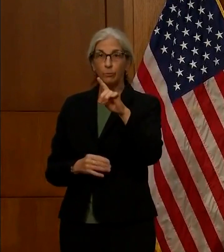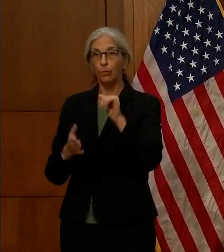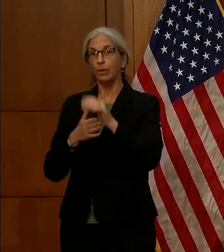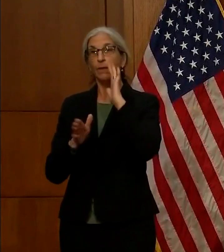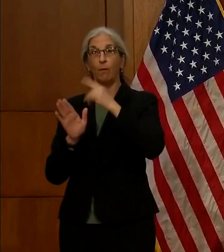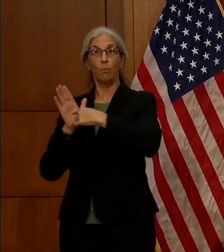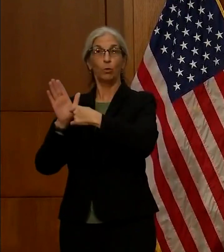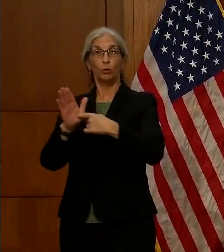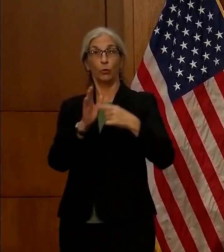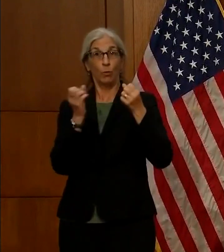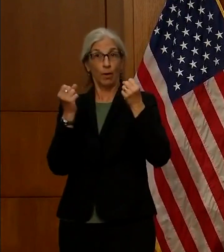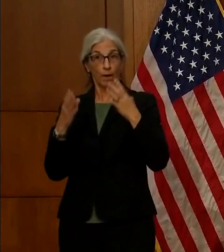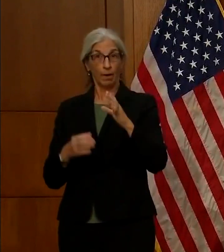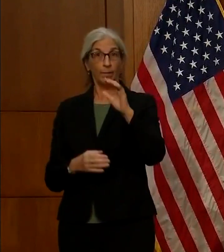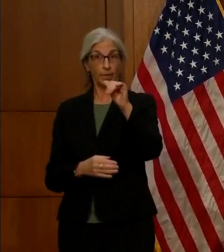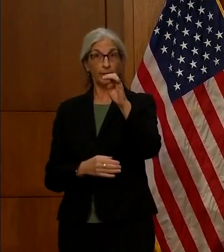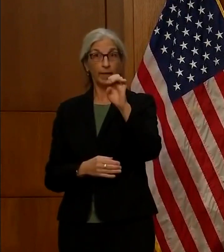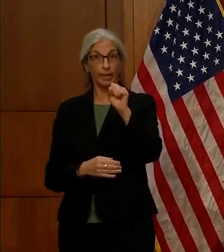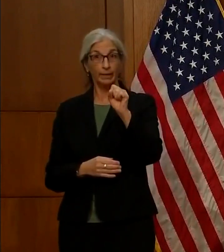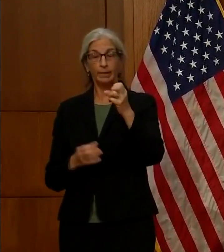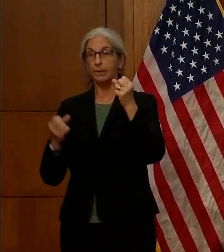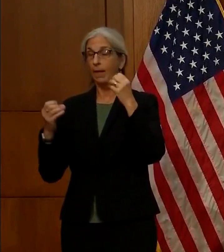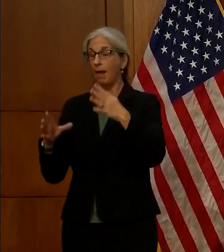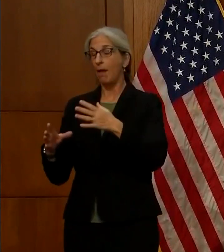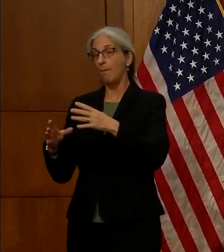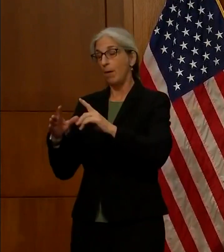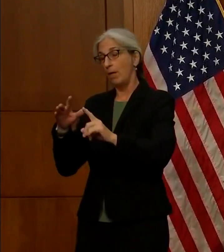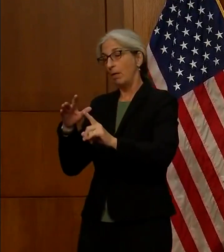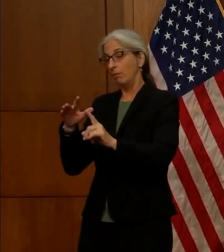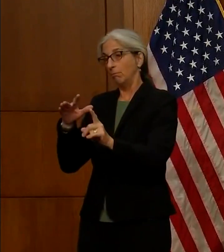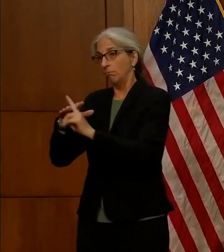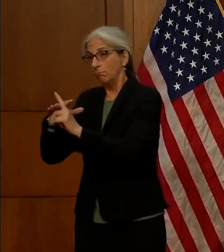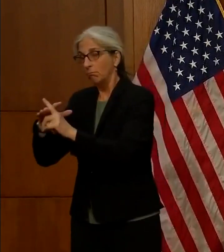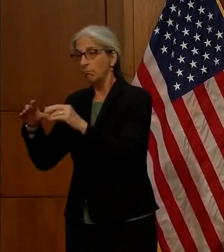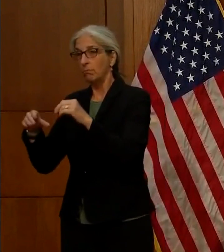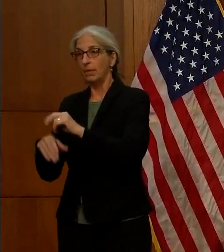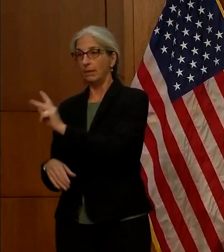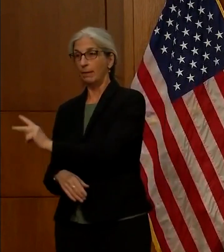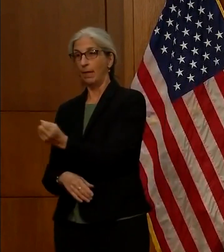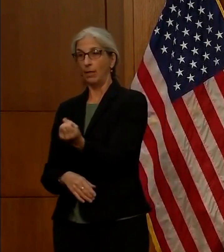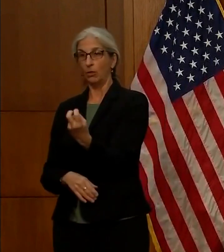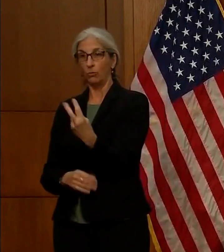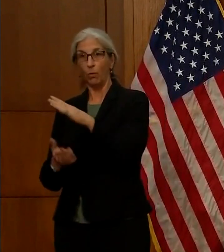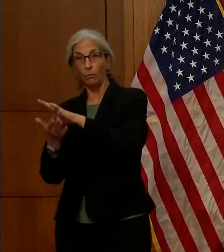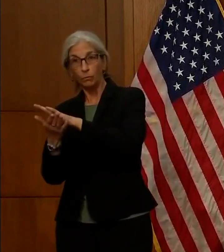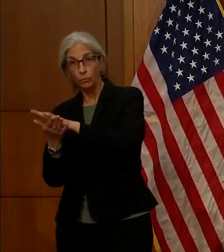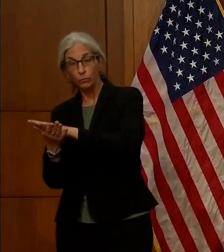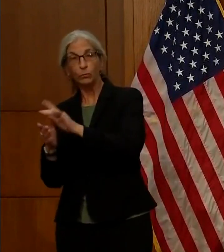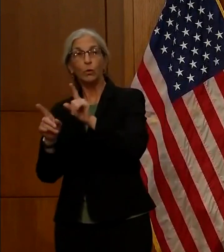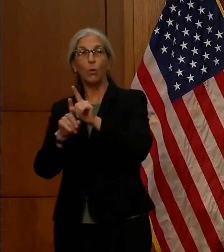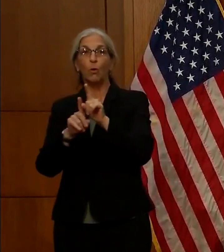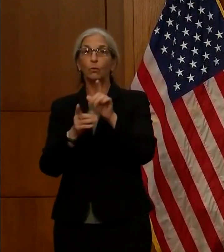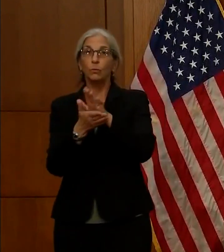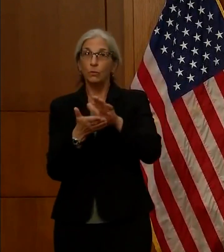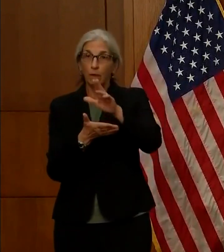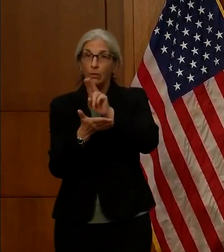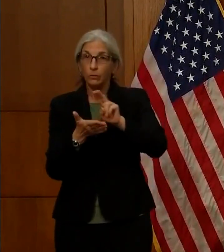PRESENT THE NUMBER OF CASES- THAT PRINT- IN OUTBREAKS IN. K.